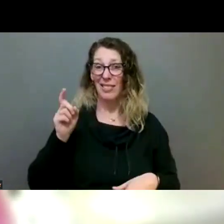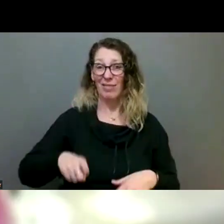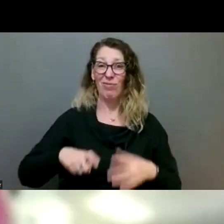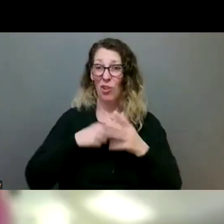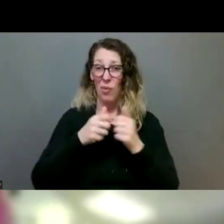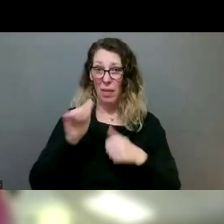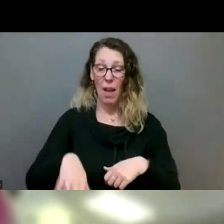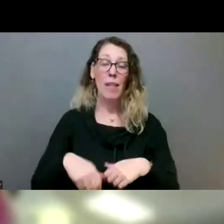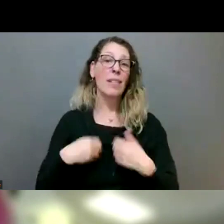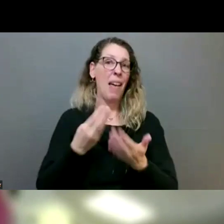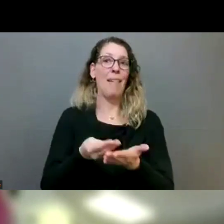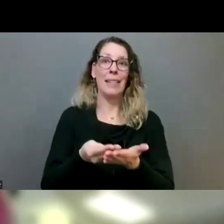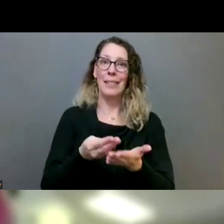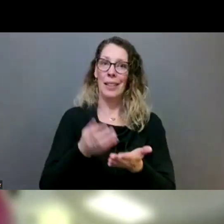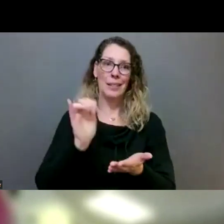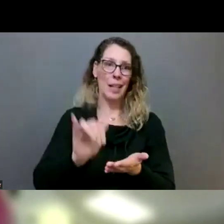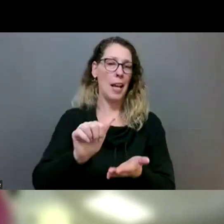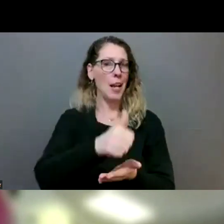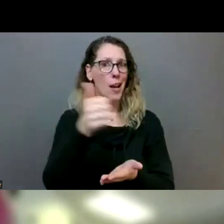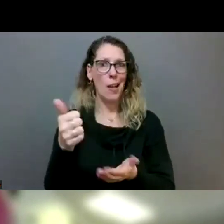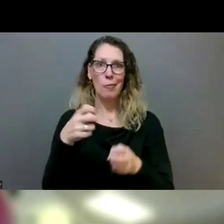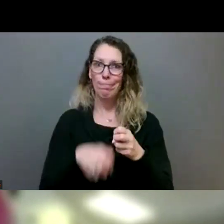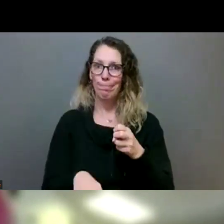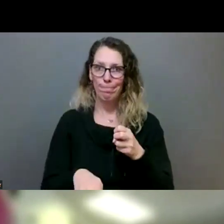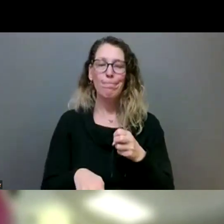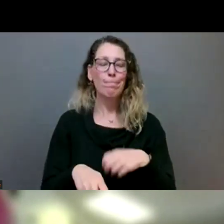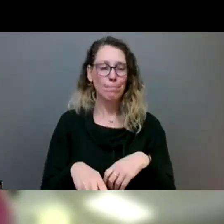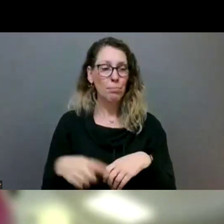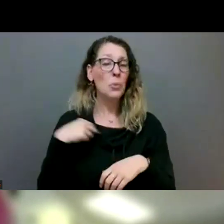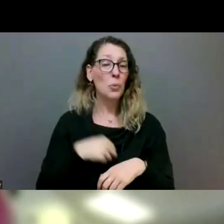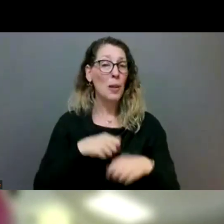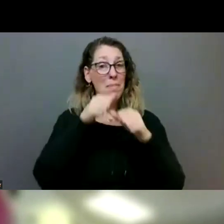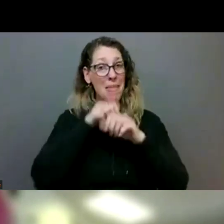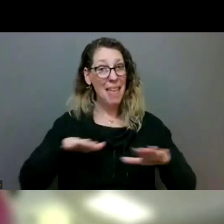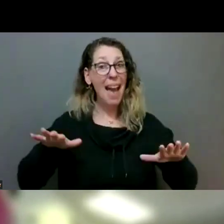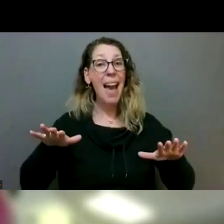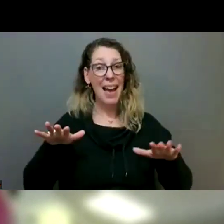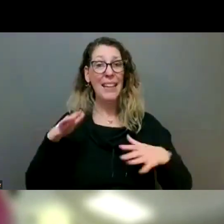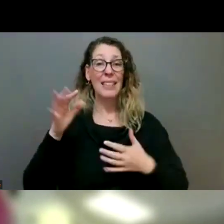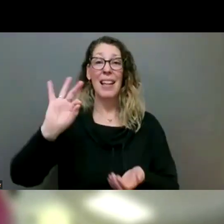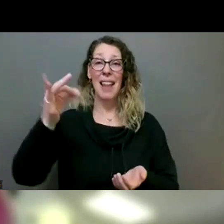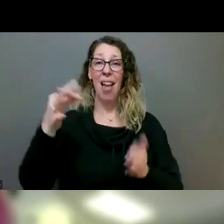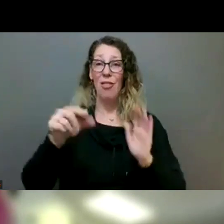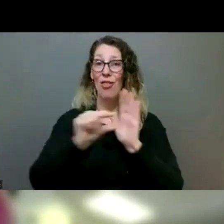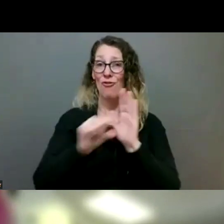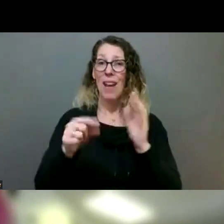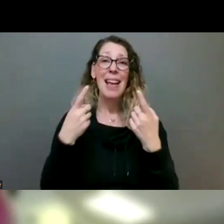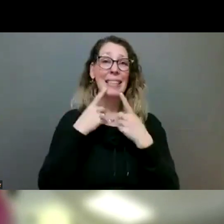of it that's another tricky part, and we've been very blessed to get the 9th grade success grant,